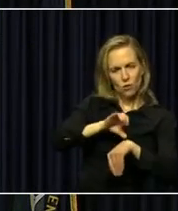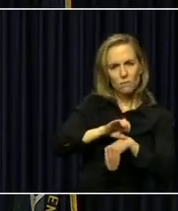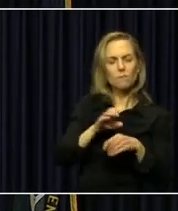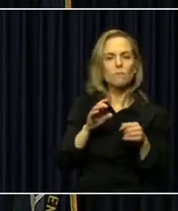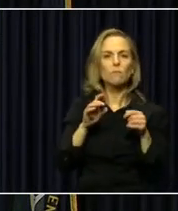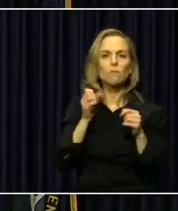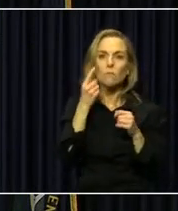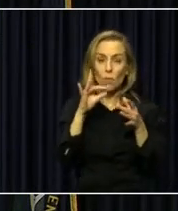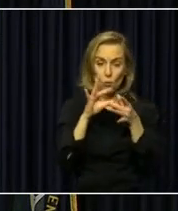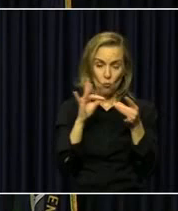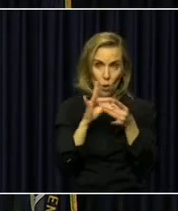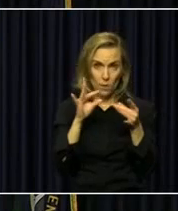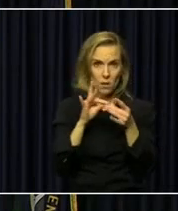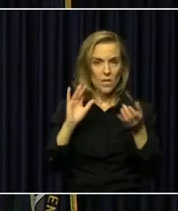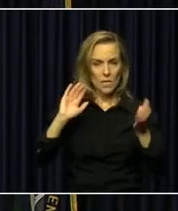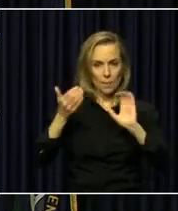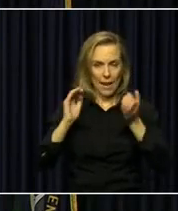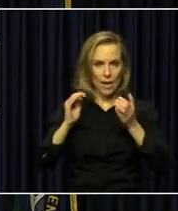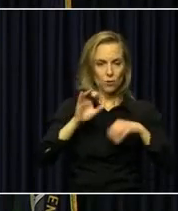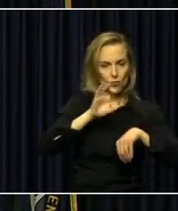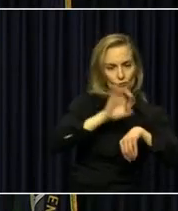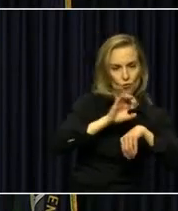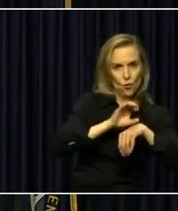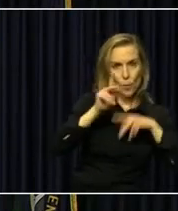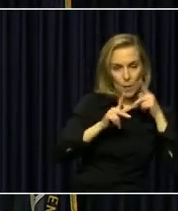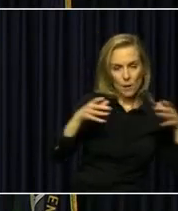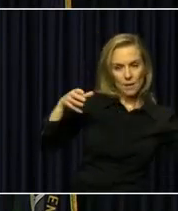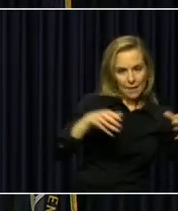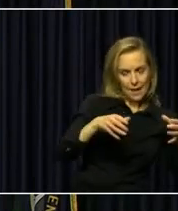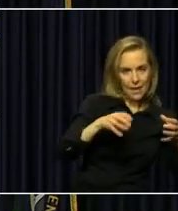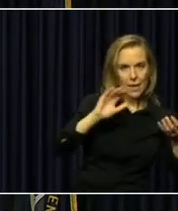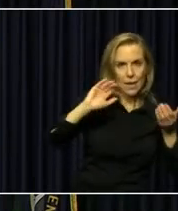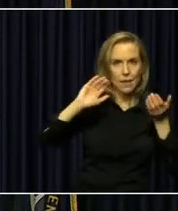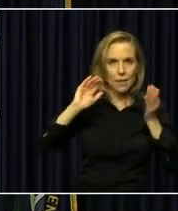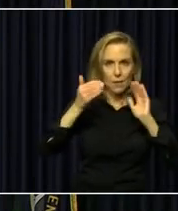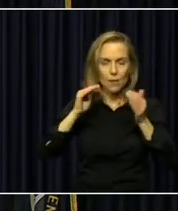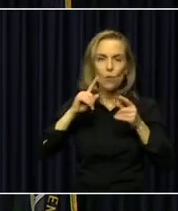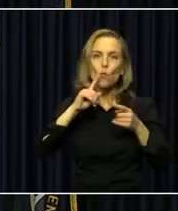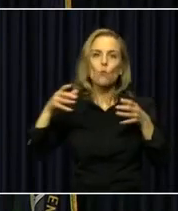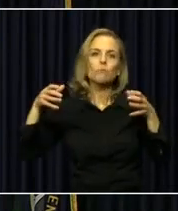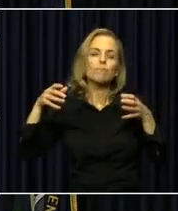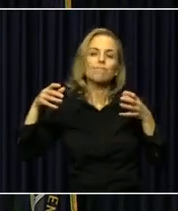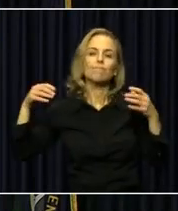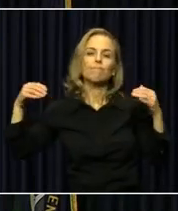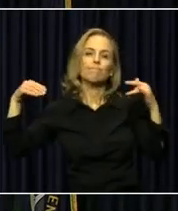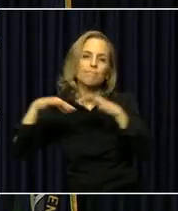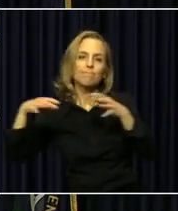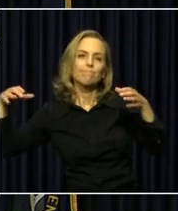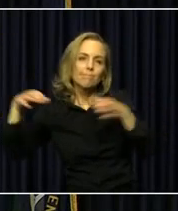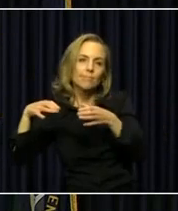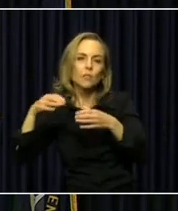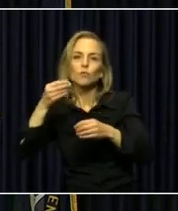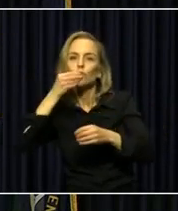AS FAR AS THE LAWSUIT, THAT USED